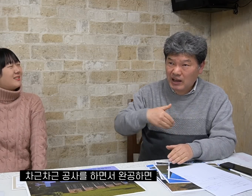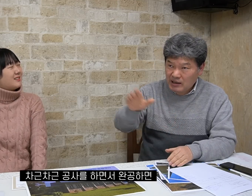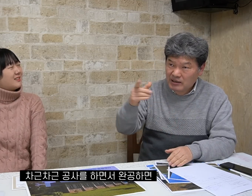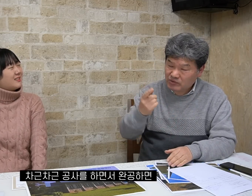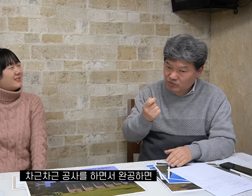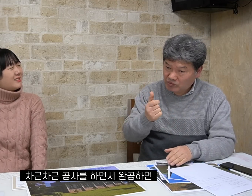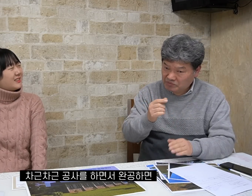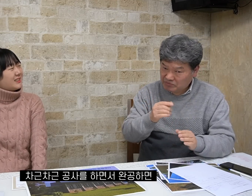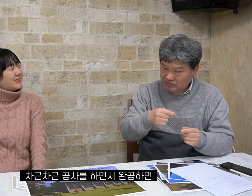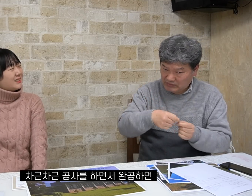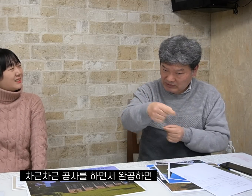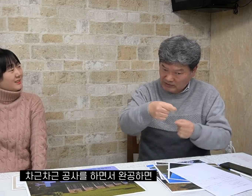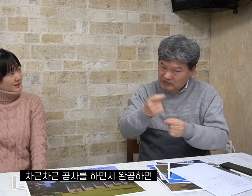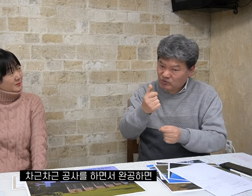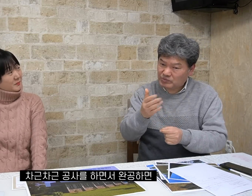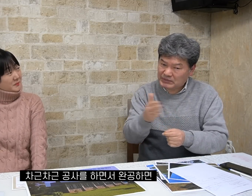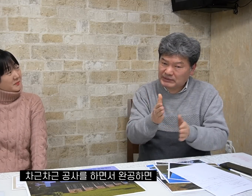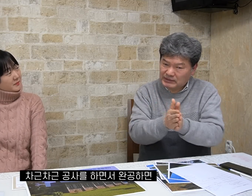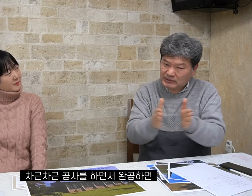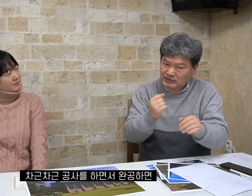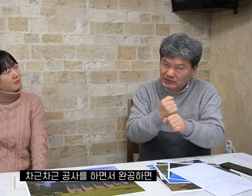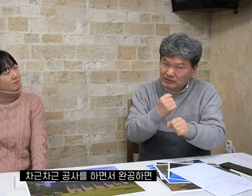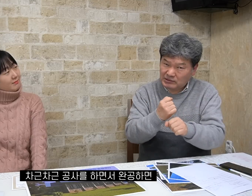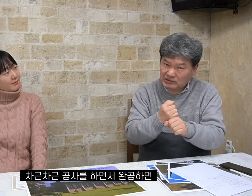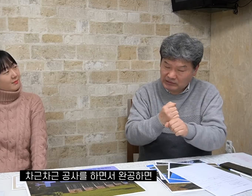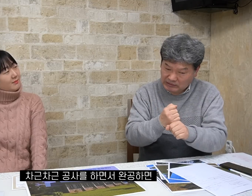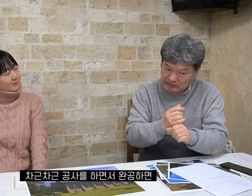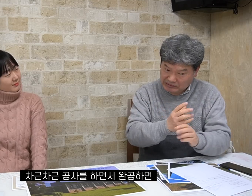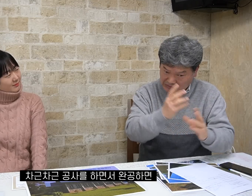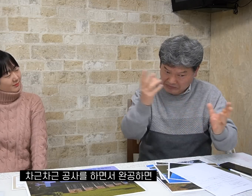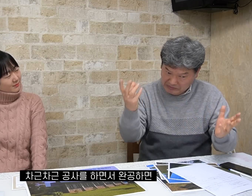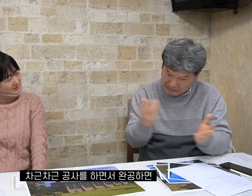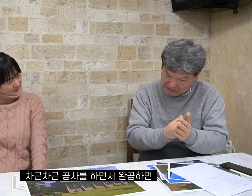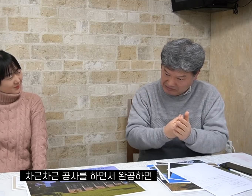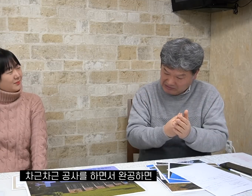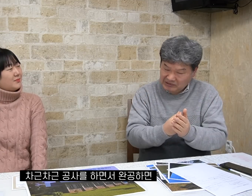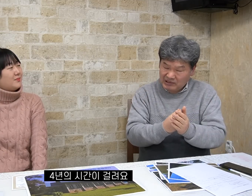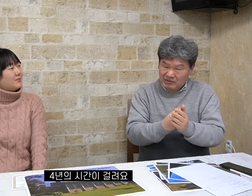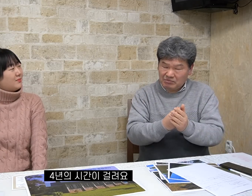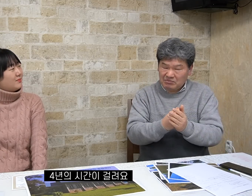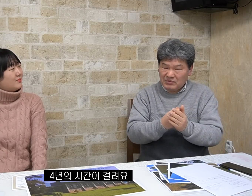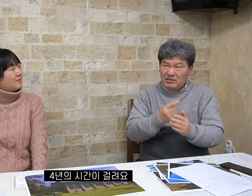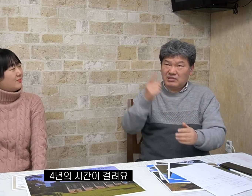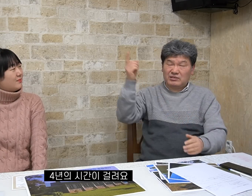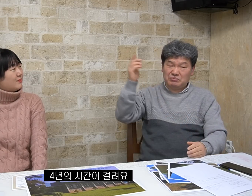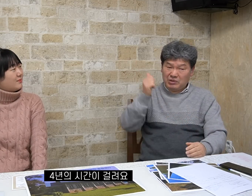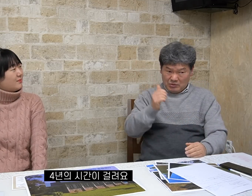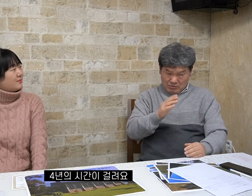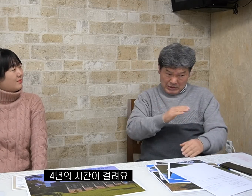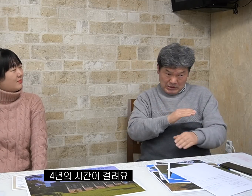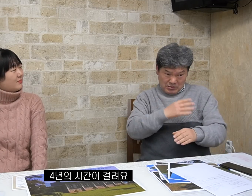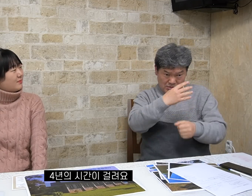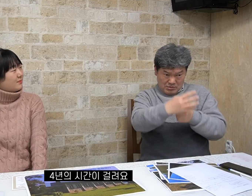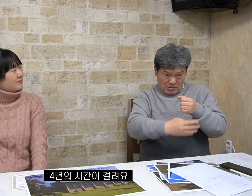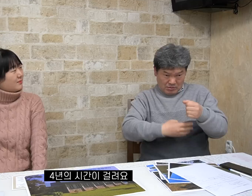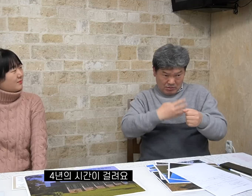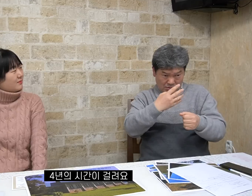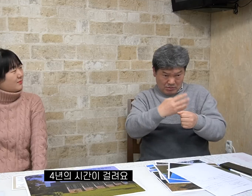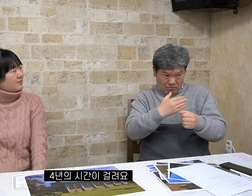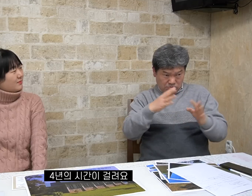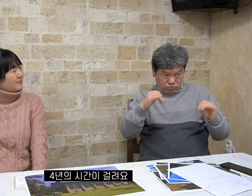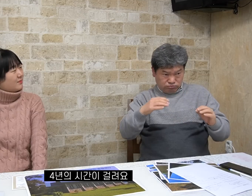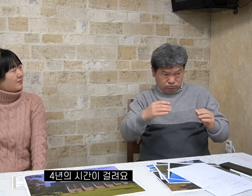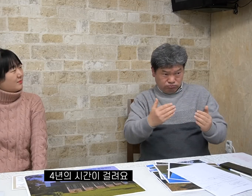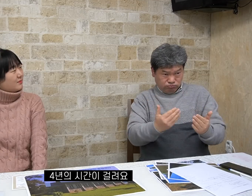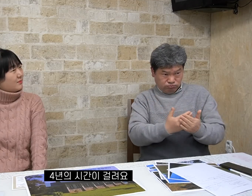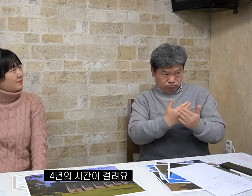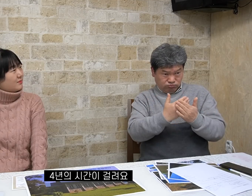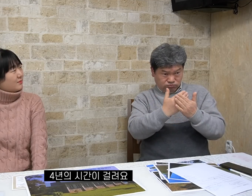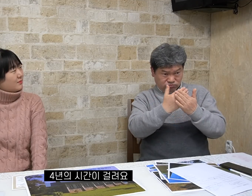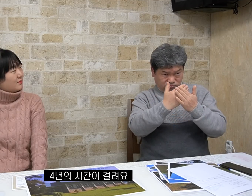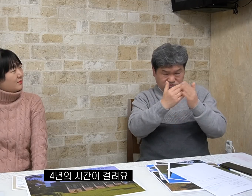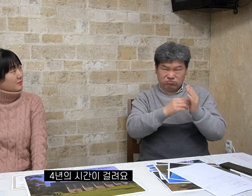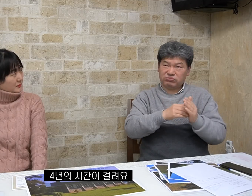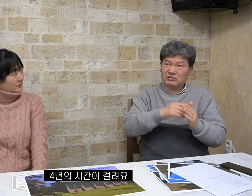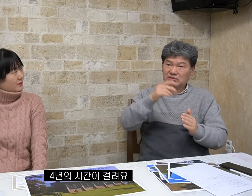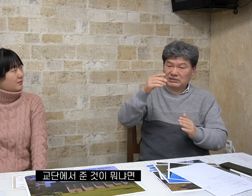It will take 4 years to complete the construction step by step.